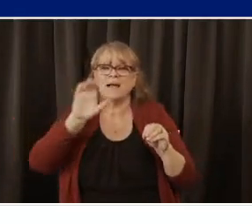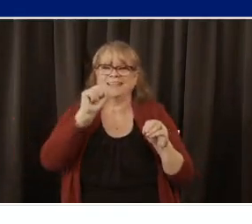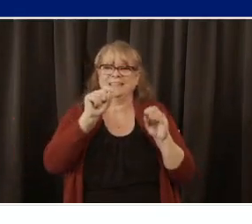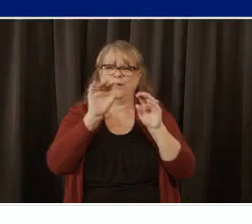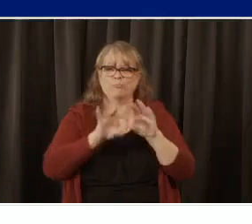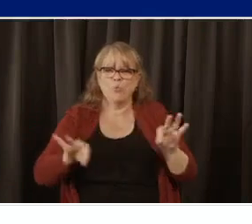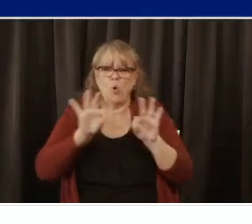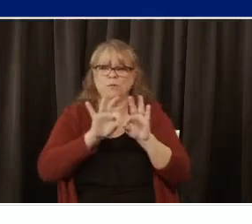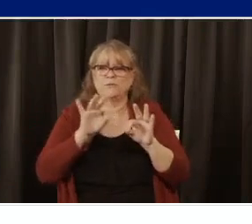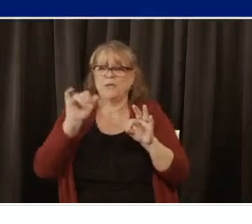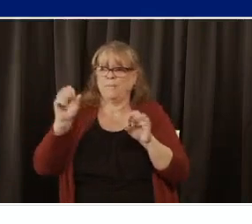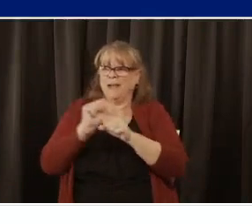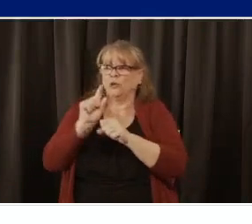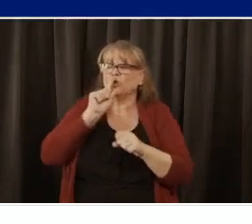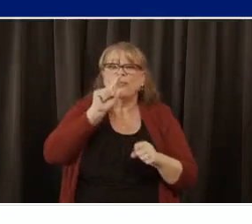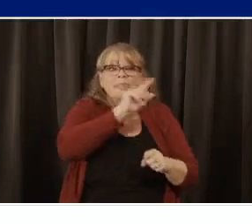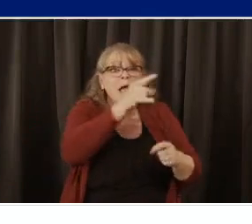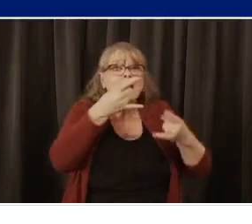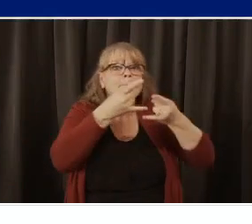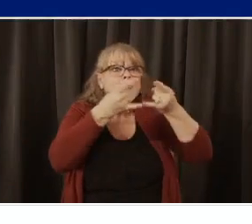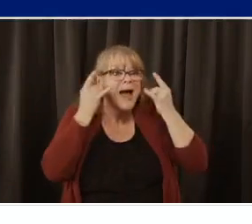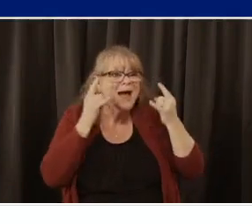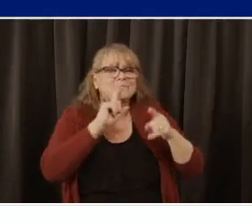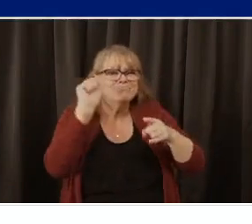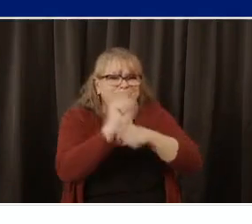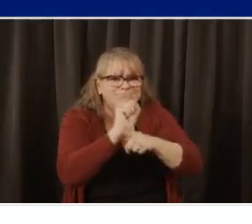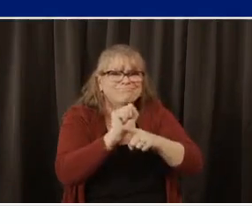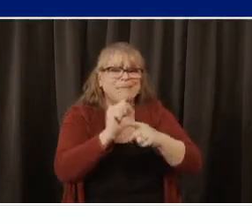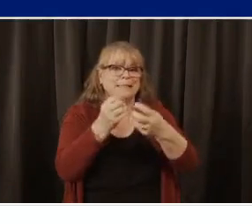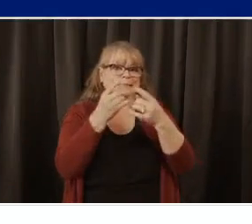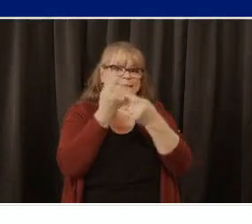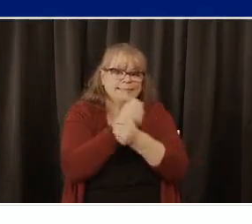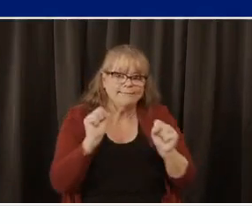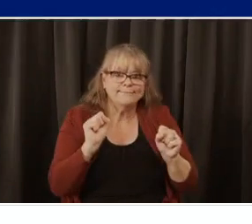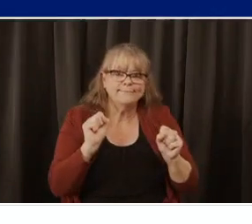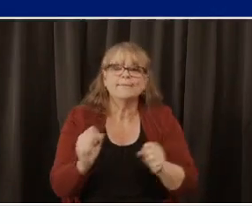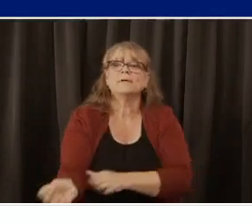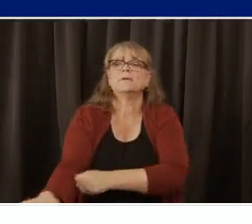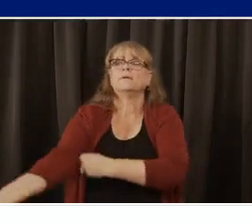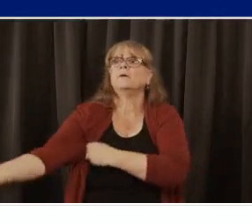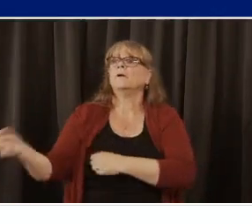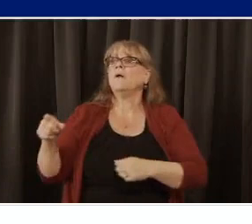health care workers to get them for the staff in our long term care facilities and so we partnered